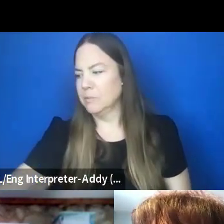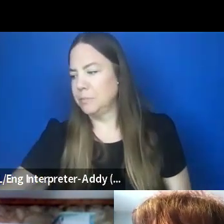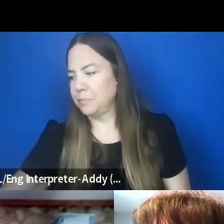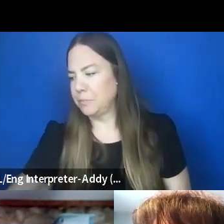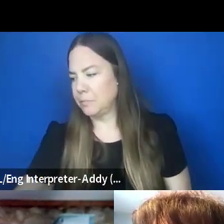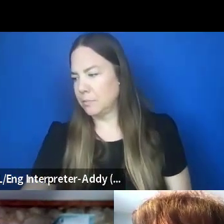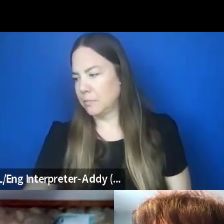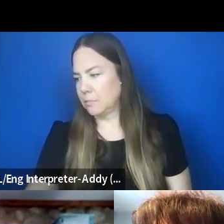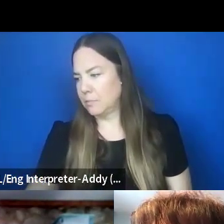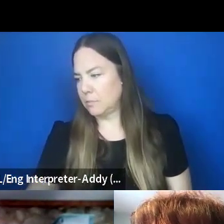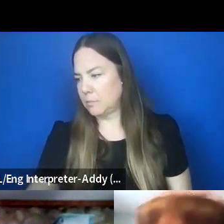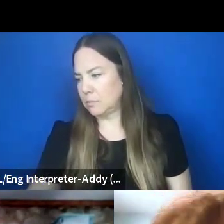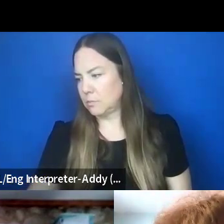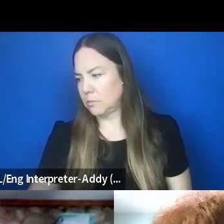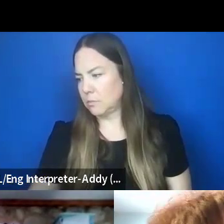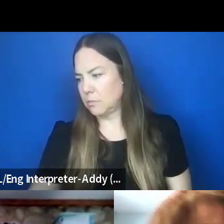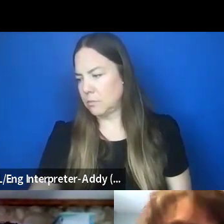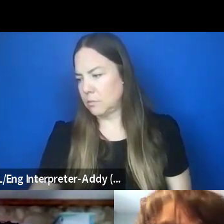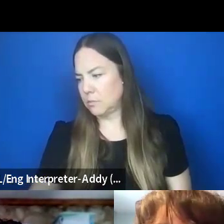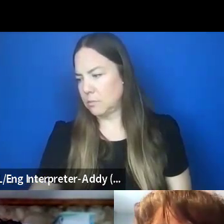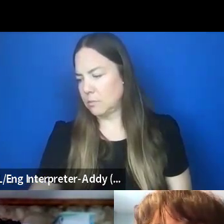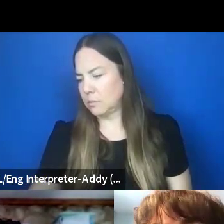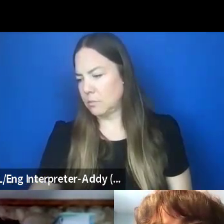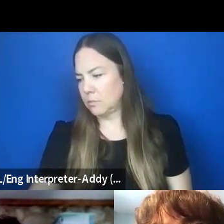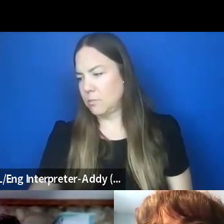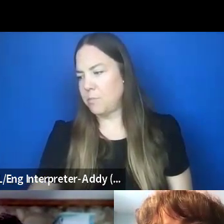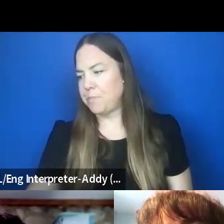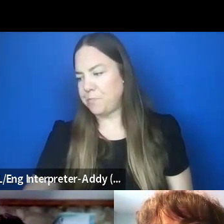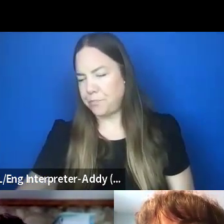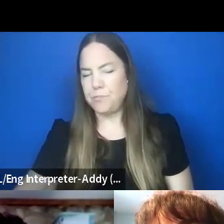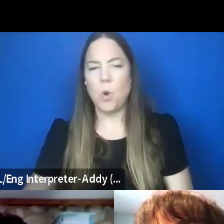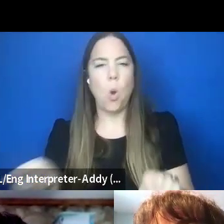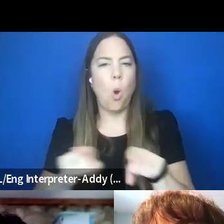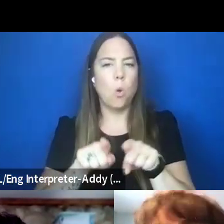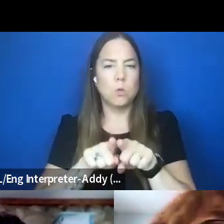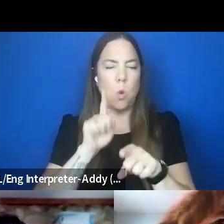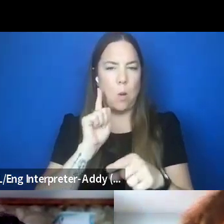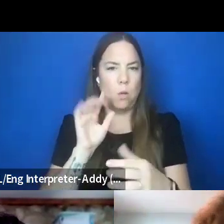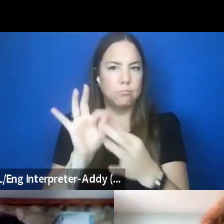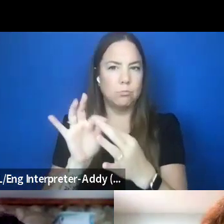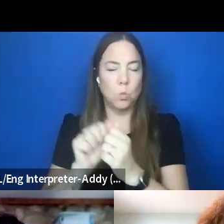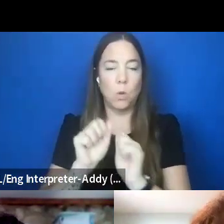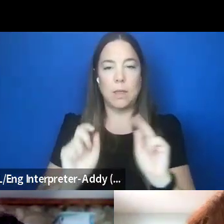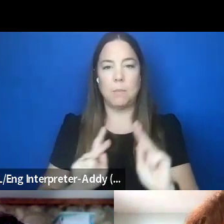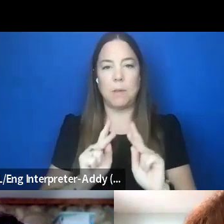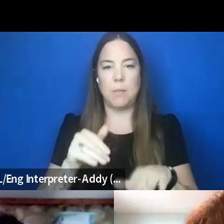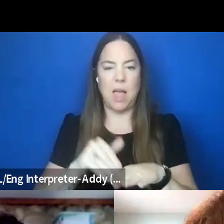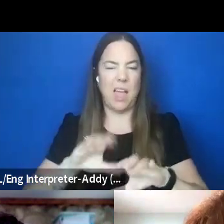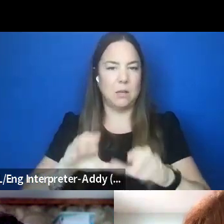Adeleigh Belyeu: And I will be back with the folks at April, Monday Adeleigh Belyeu: for Adeleigh Belyeu: the Monthly